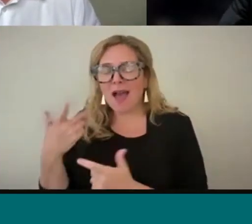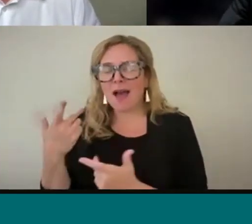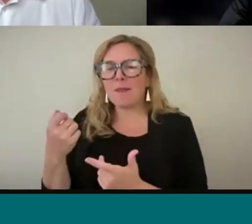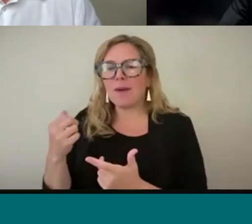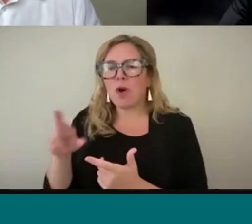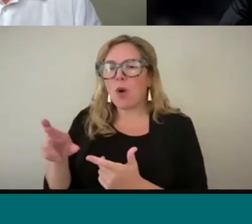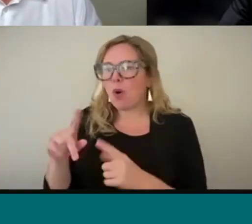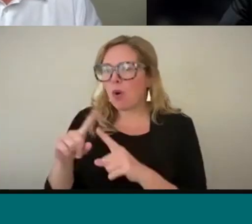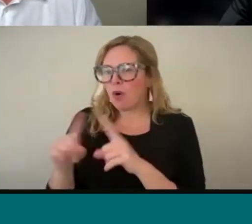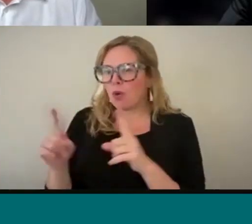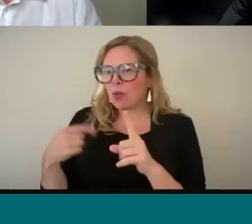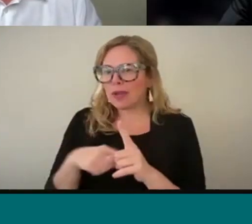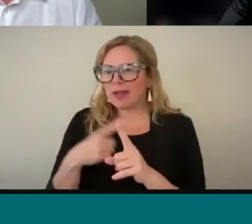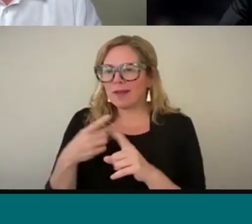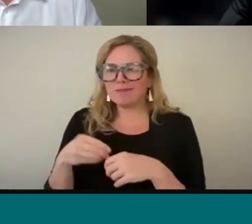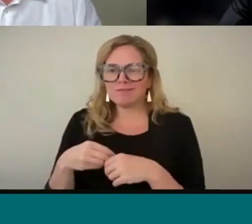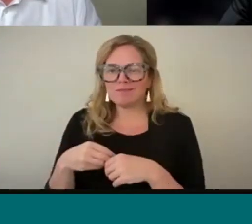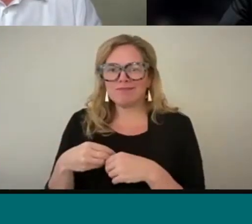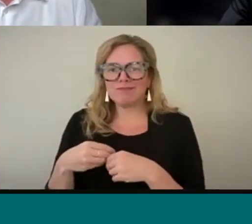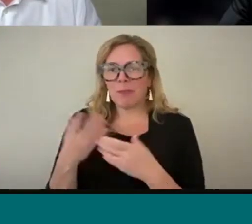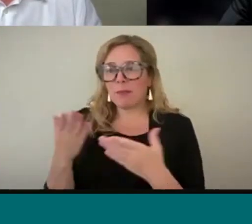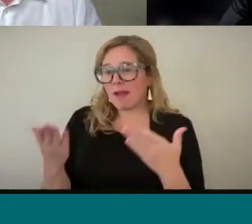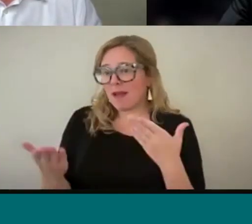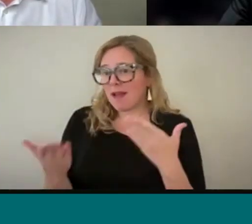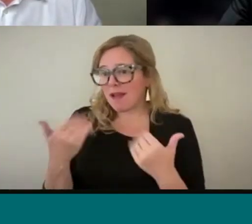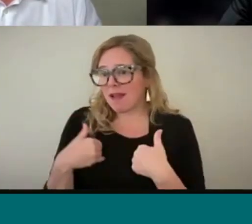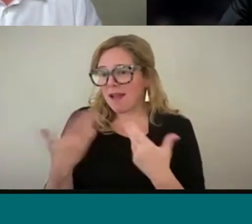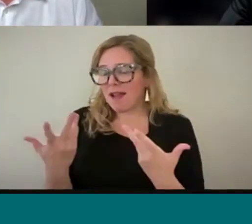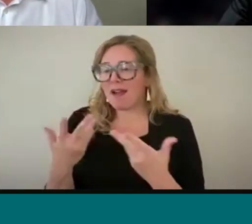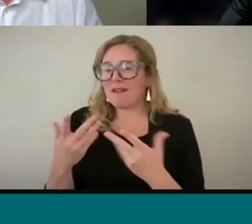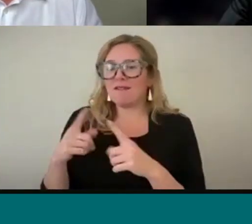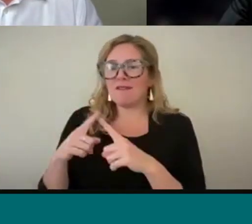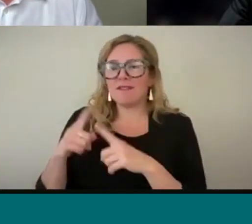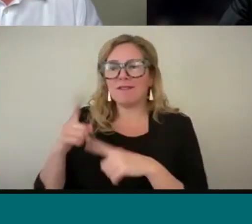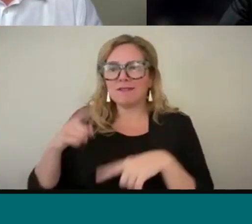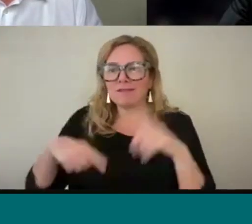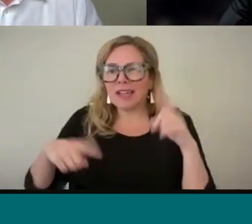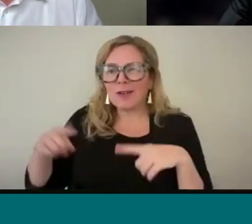be sharing data relevant for telehealth. We have a developer relations team,